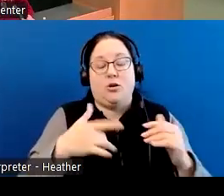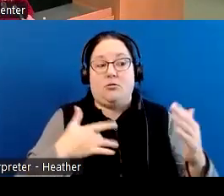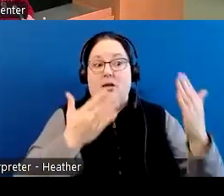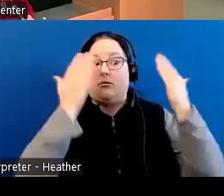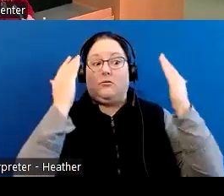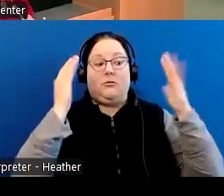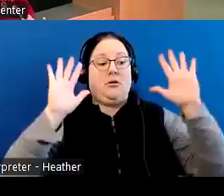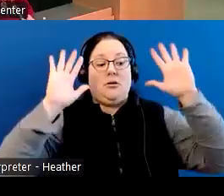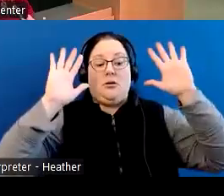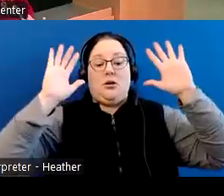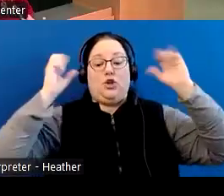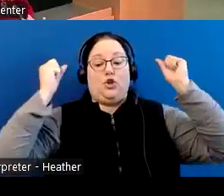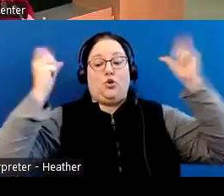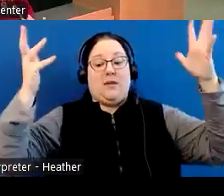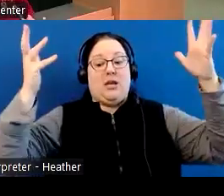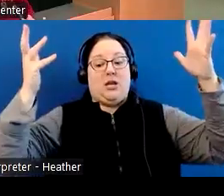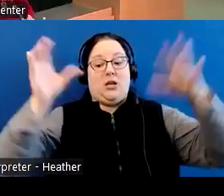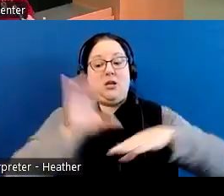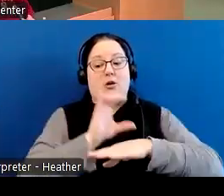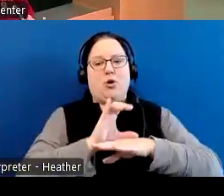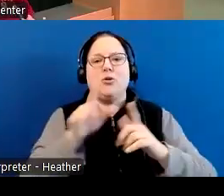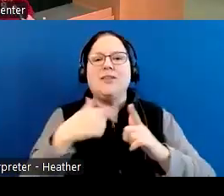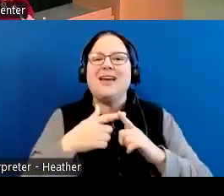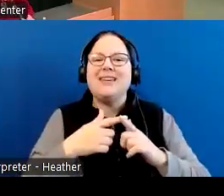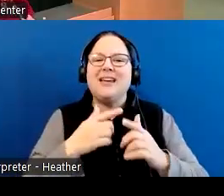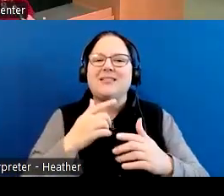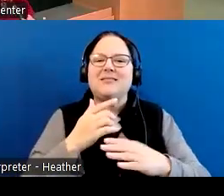computers, uh the targeting computer could actually prevent you from doing these important